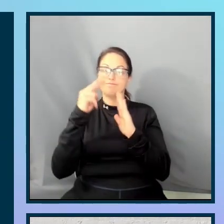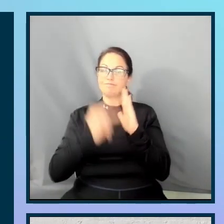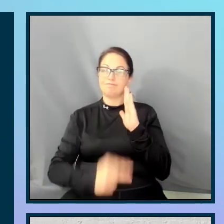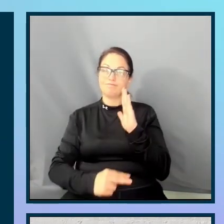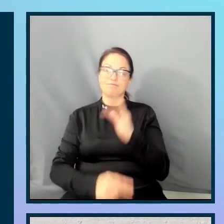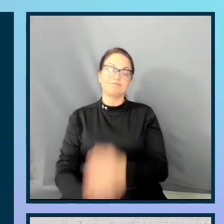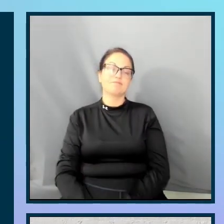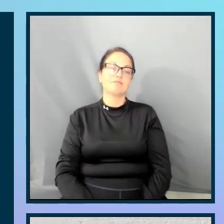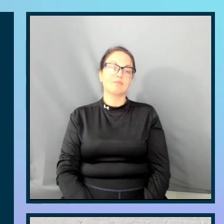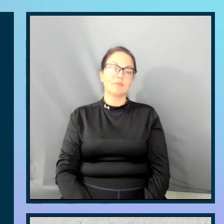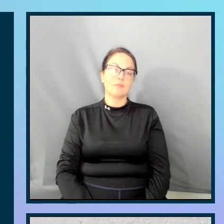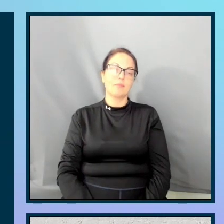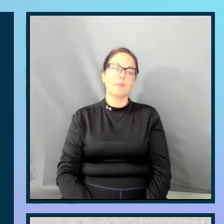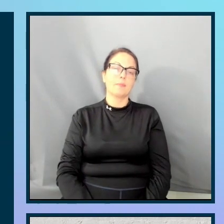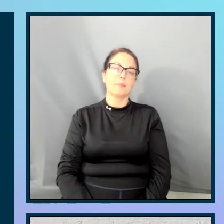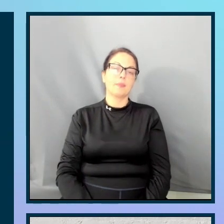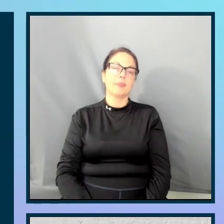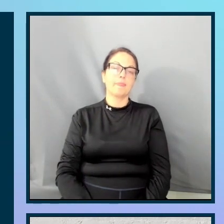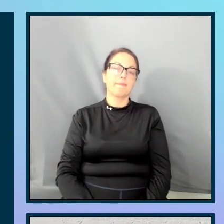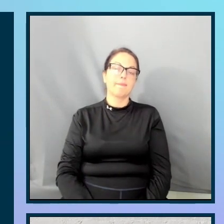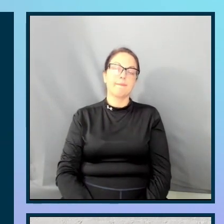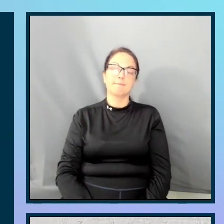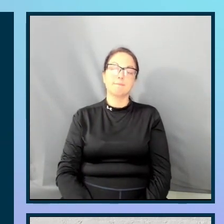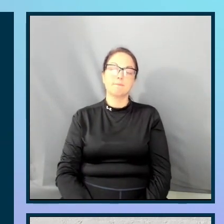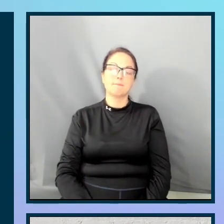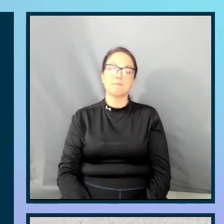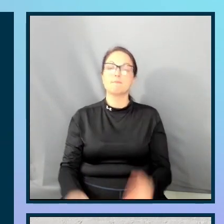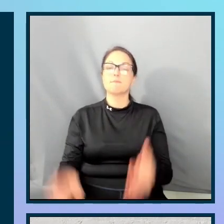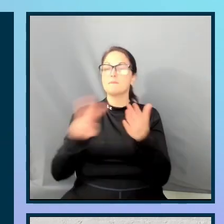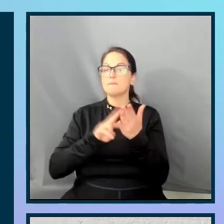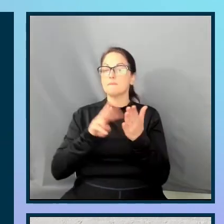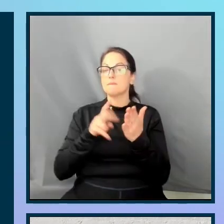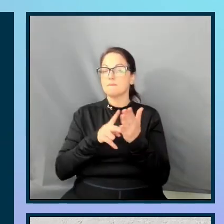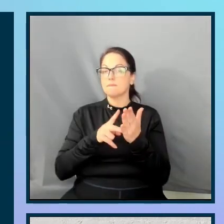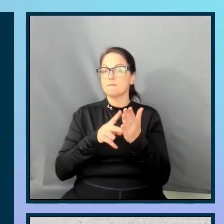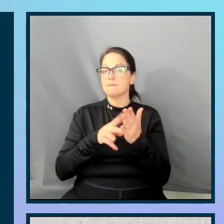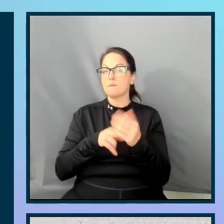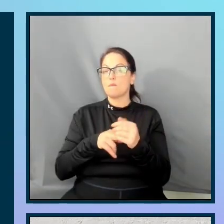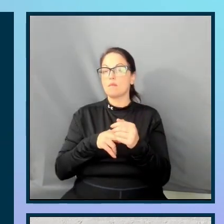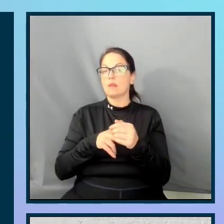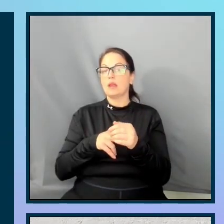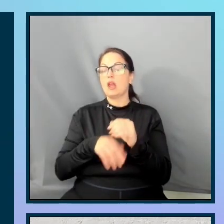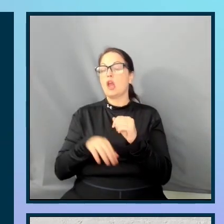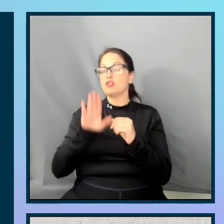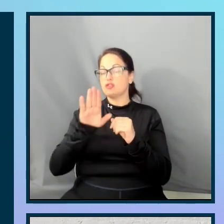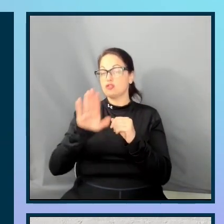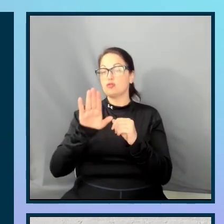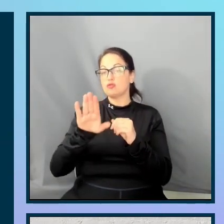Another way of putting it is you are where you are not by accident, but by intention.